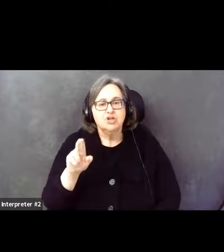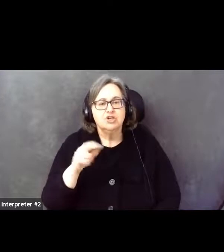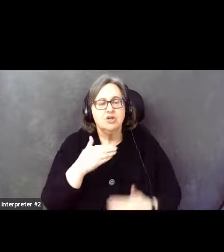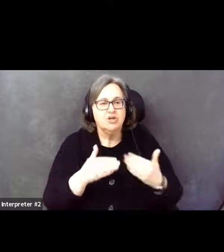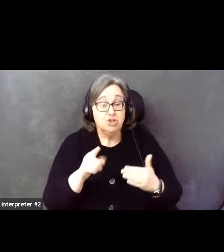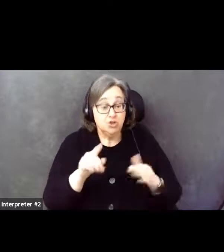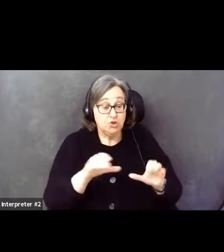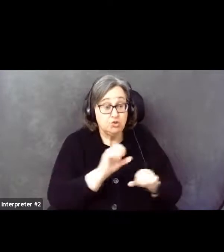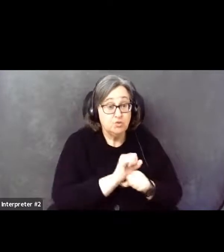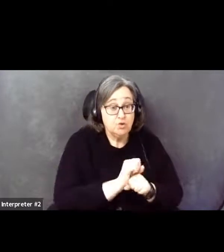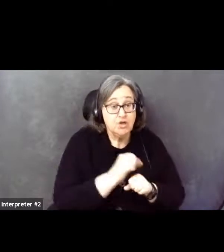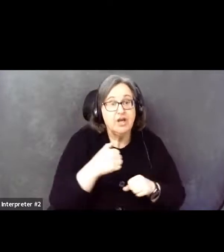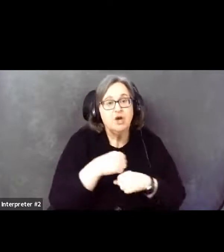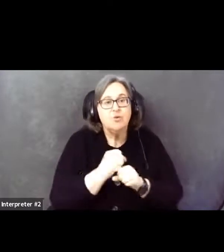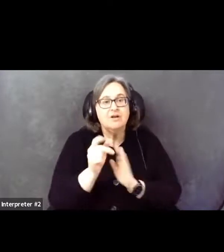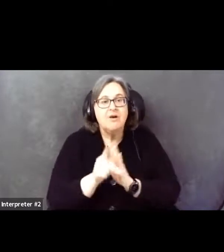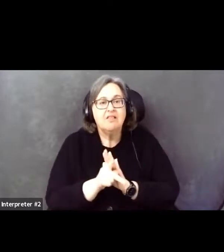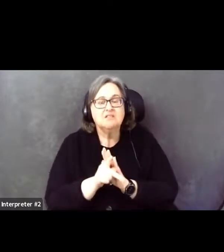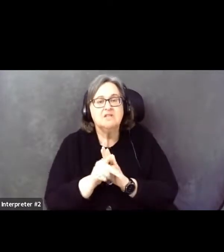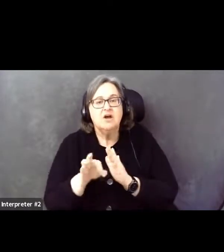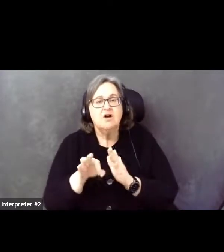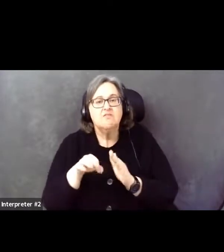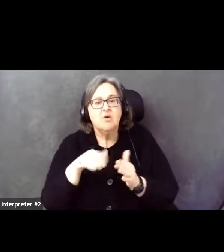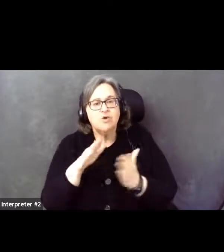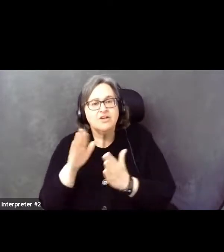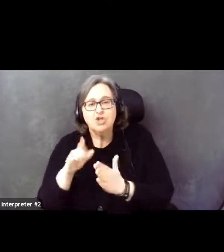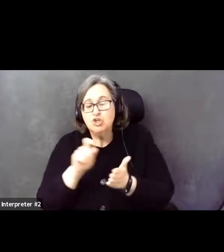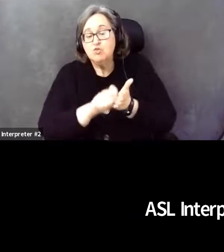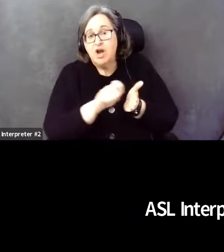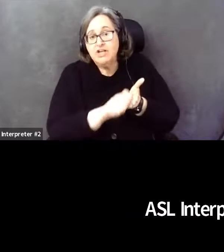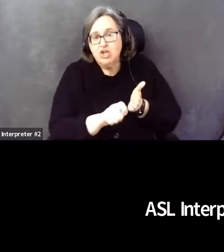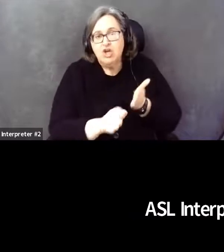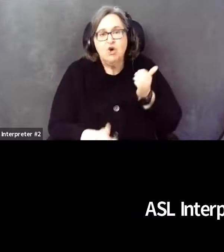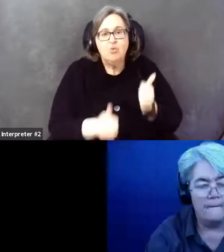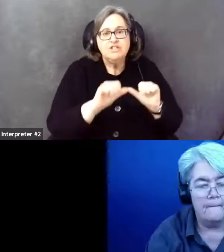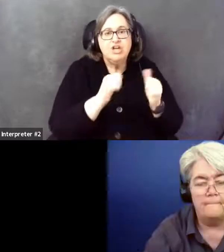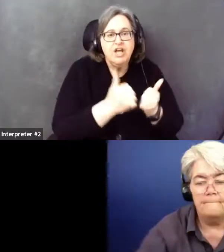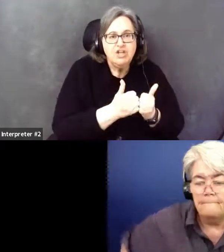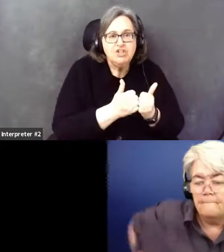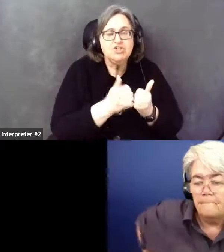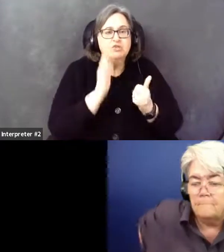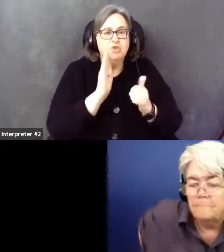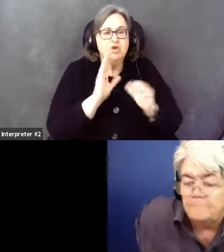policy and practices that you write it up with each agency agreeing to do it. So you